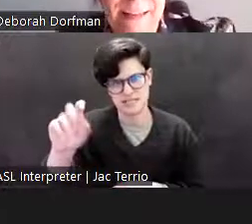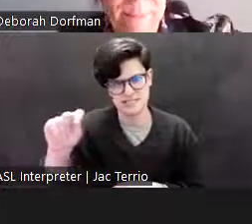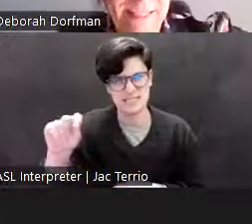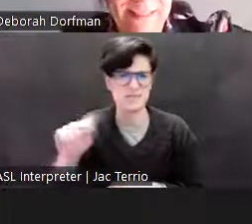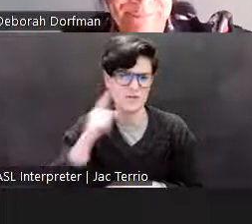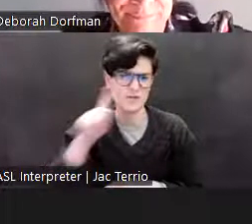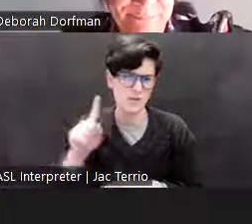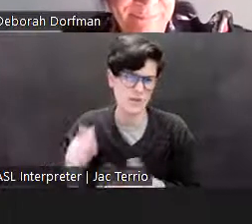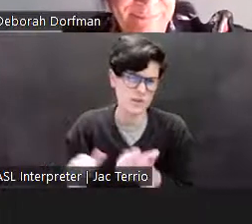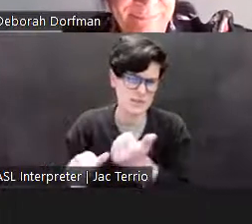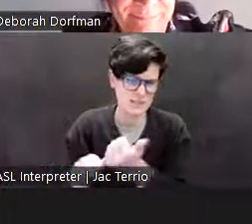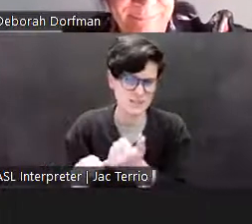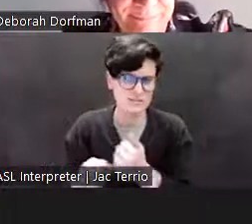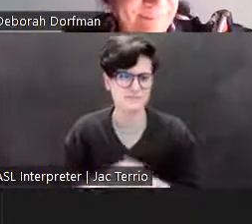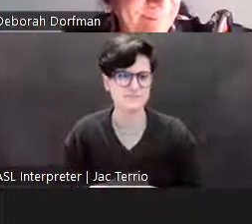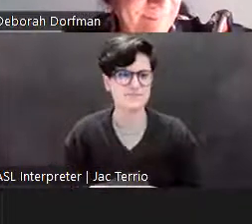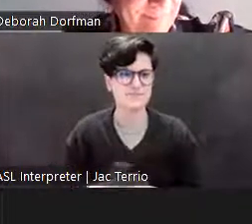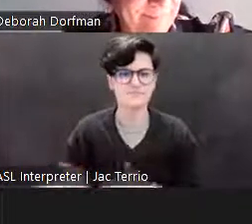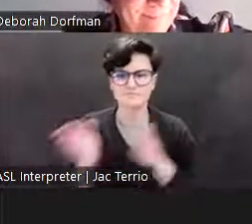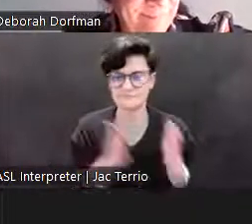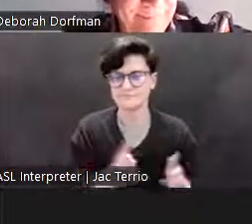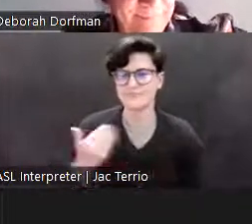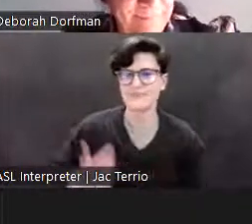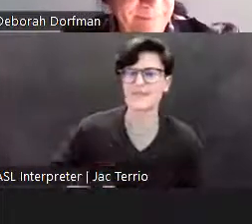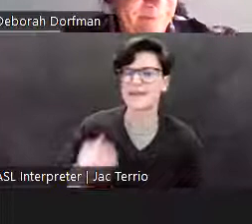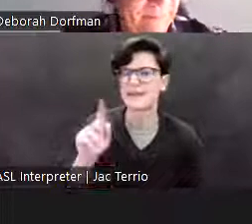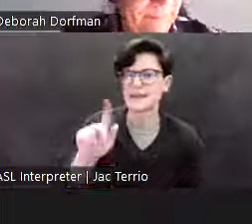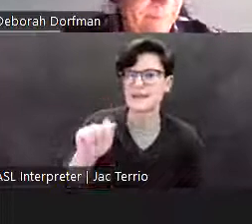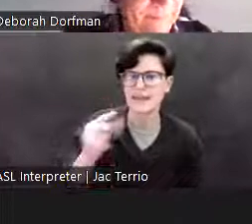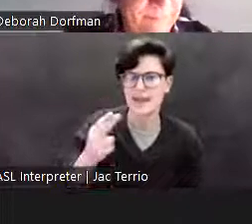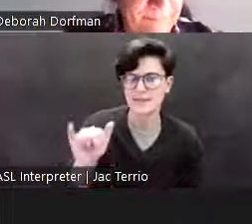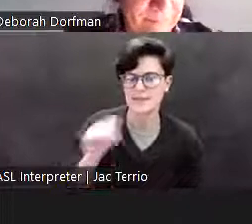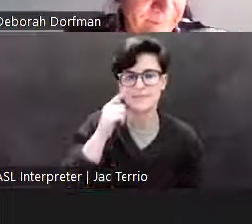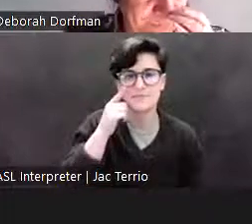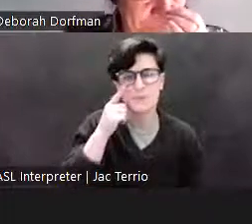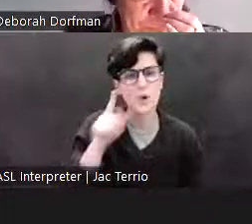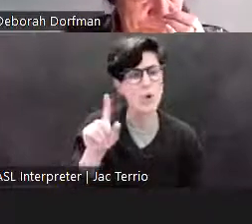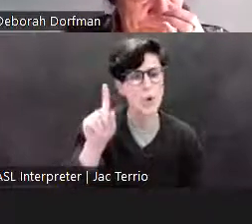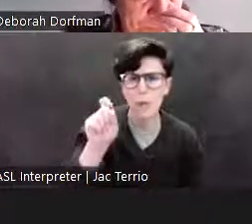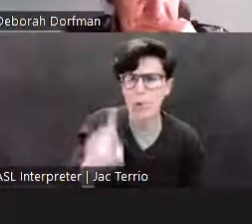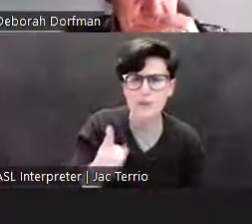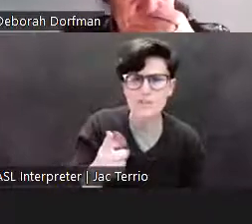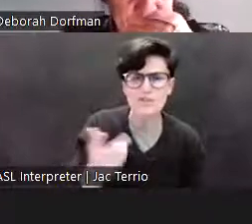slide. 15:15:43 Please. this is Kathy. So the question becomes, What does it mean for an individual to be qualified?